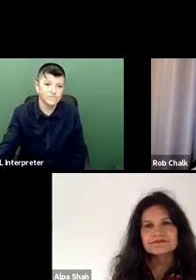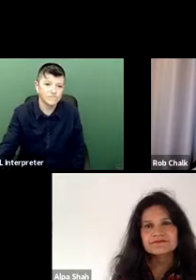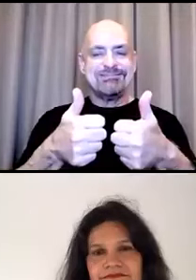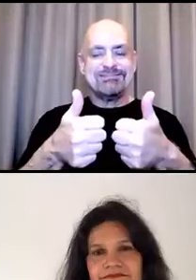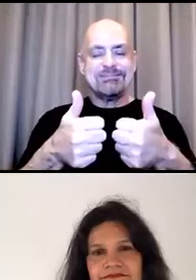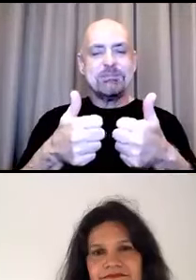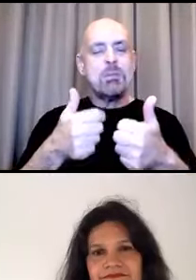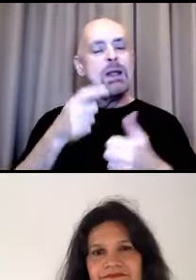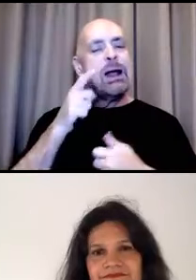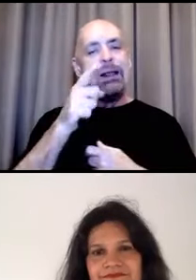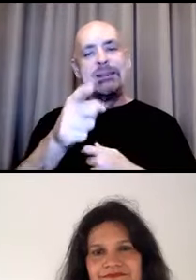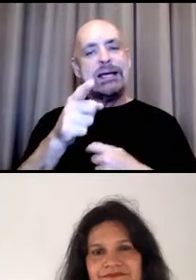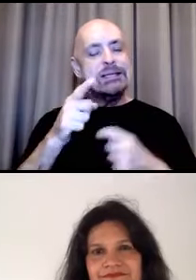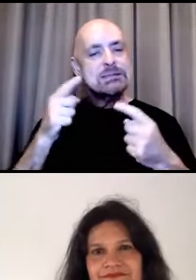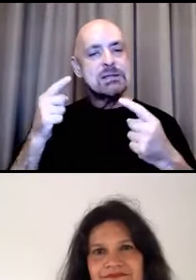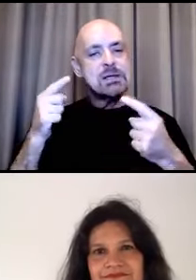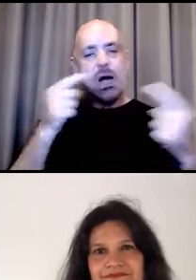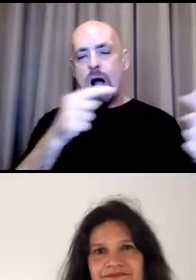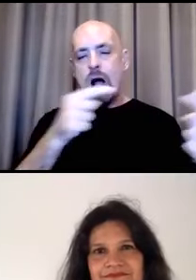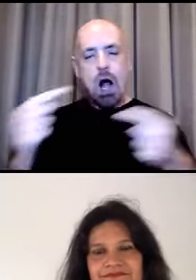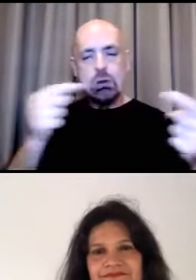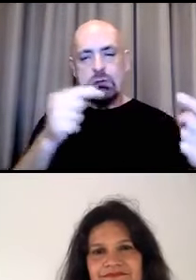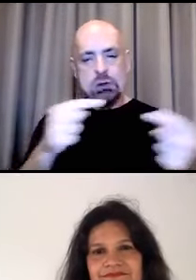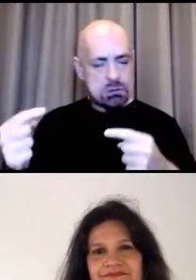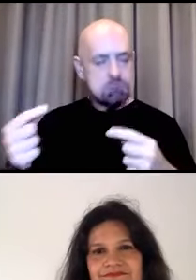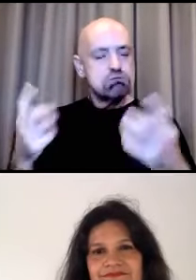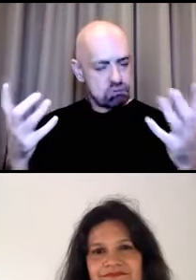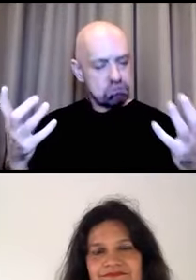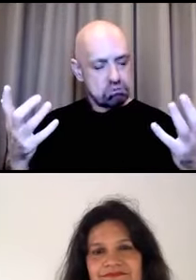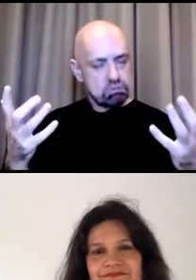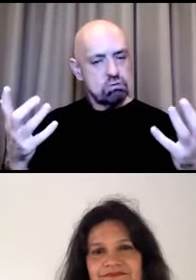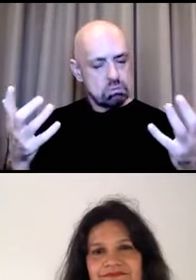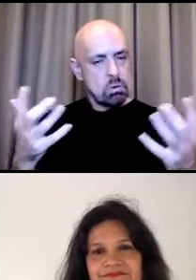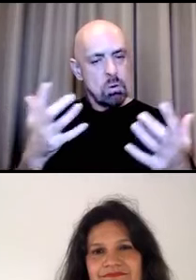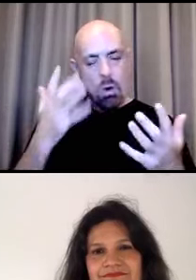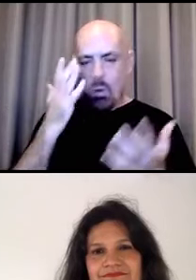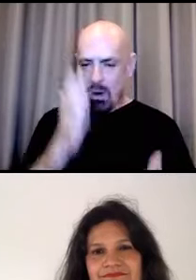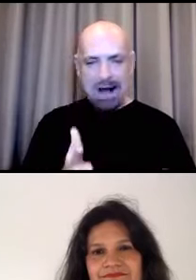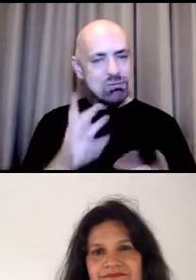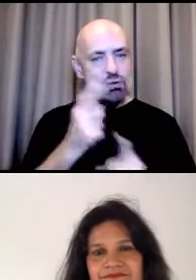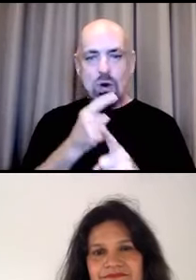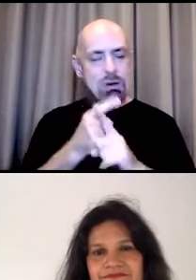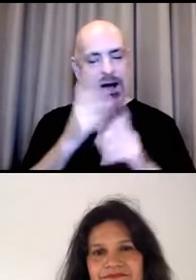because if you can't ask for example , the shortage